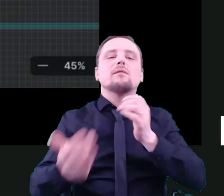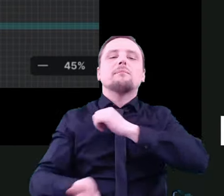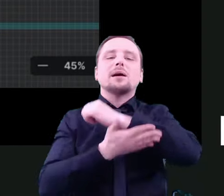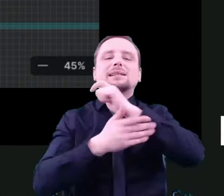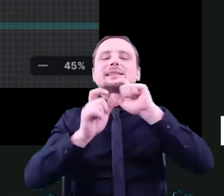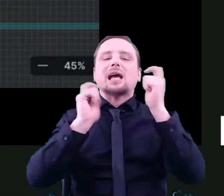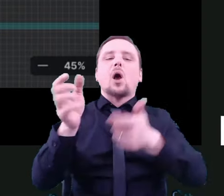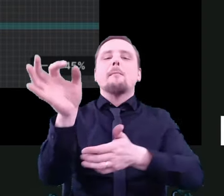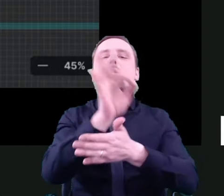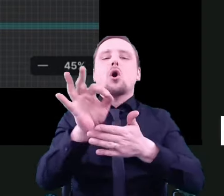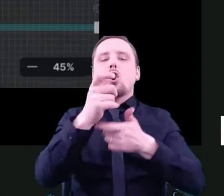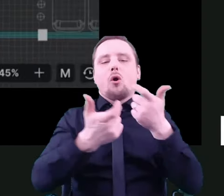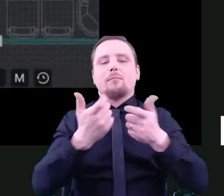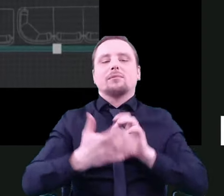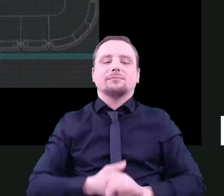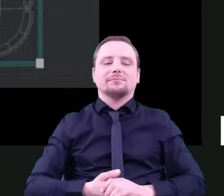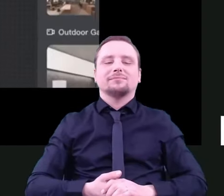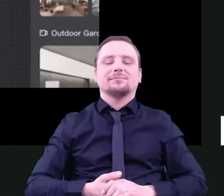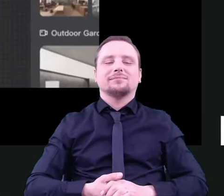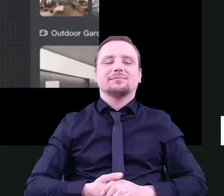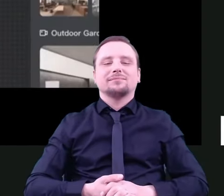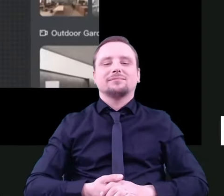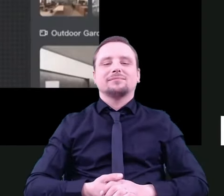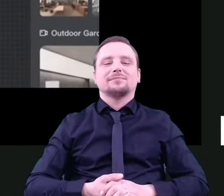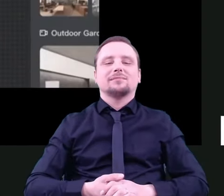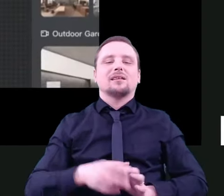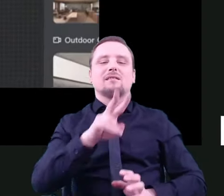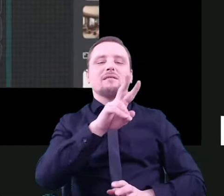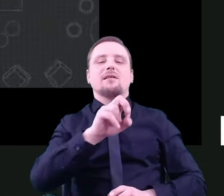Here, VARYS offers a range of options that help create functional solutions